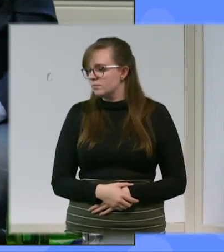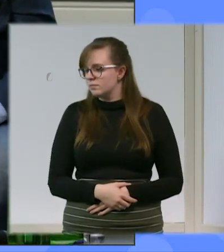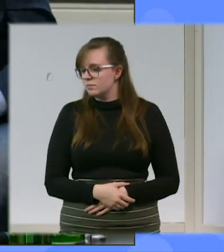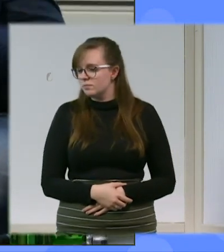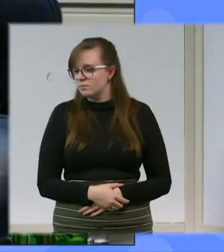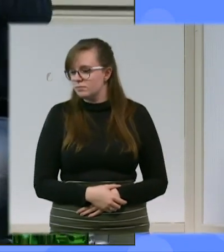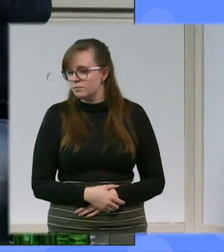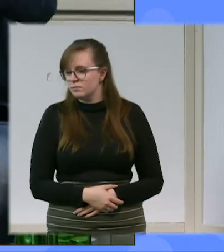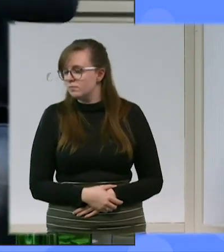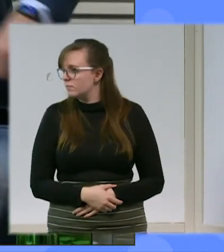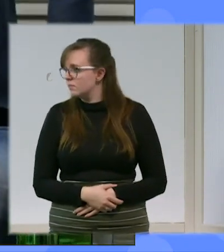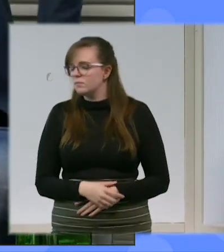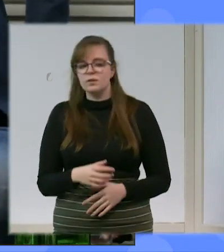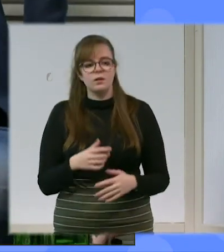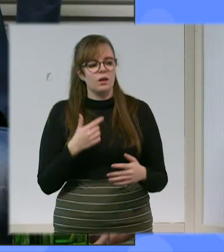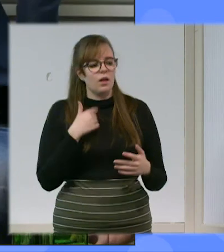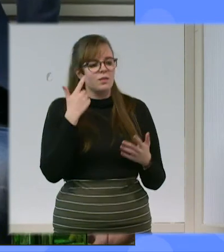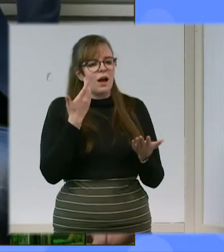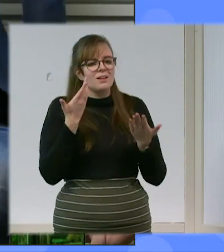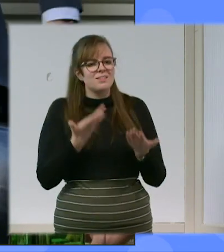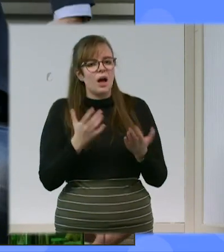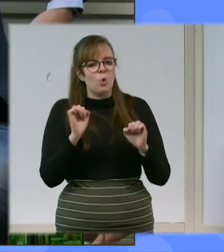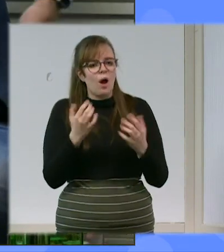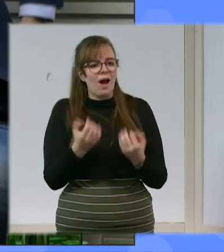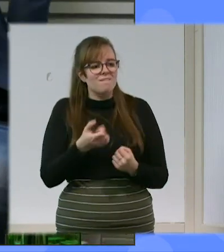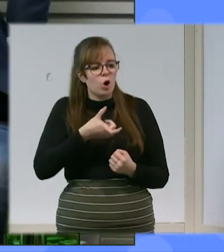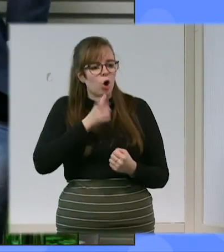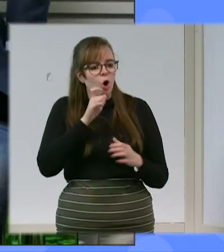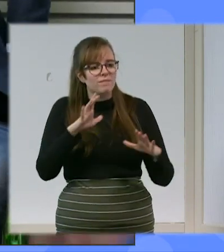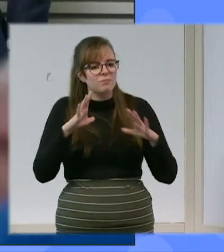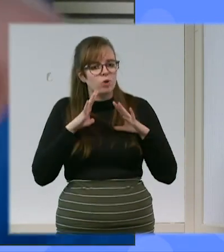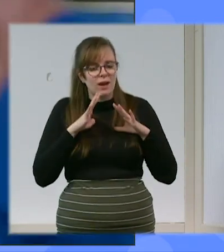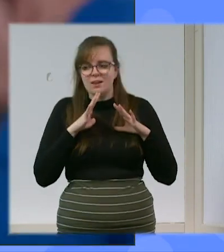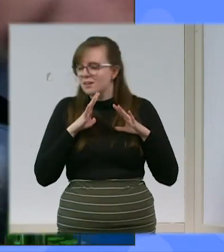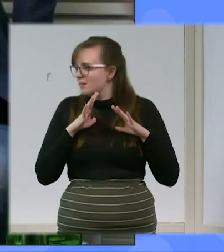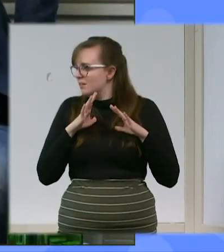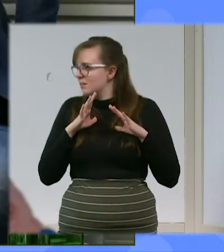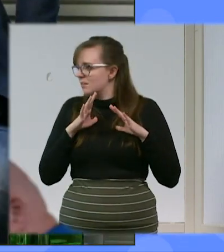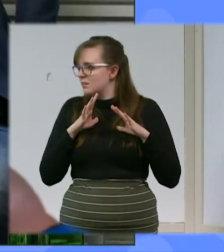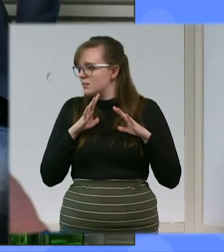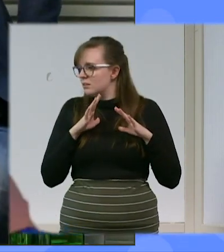and I believe you are now having a coffee brick Oh No